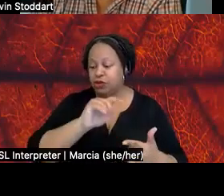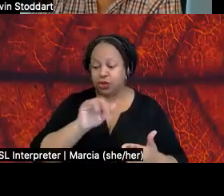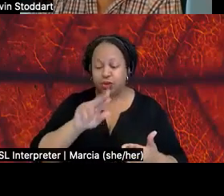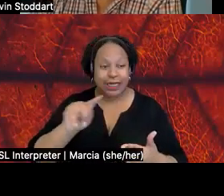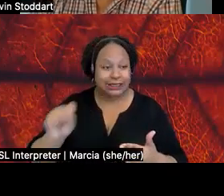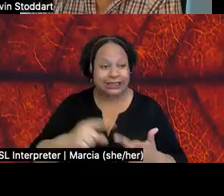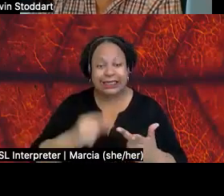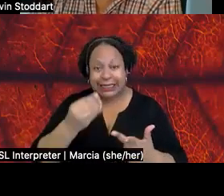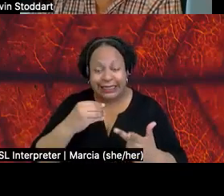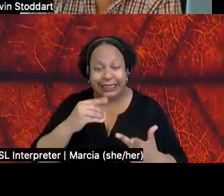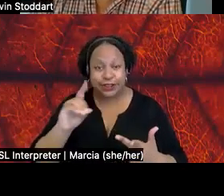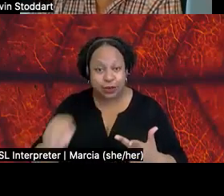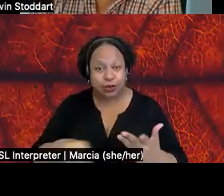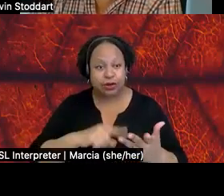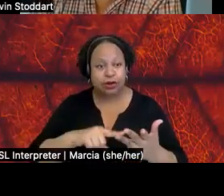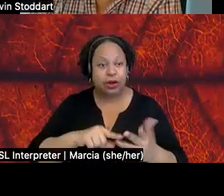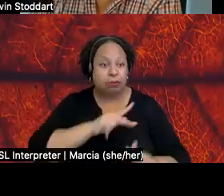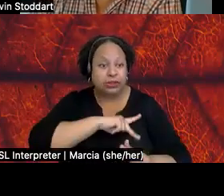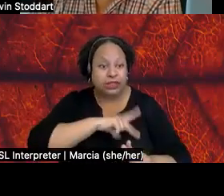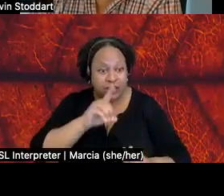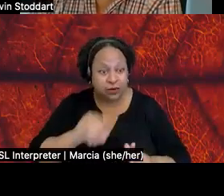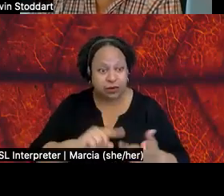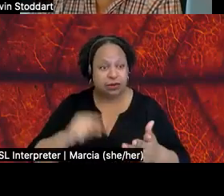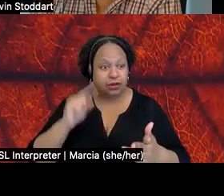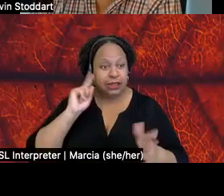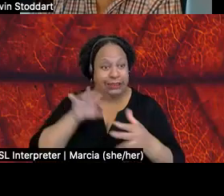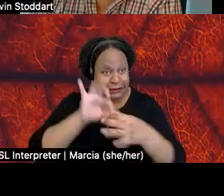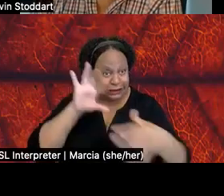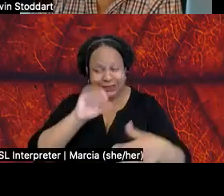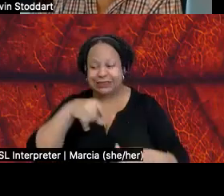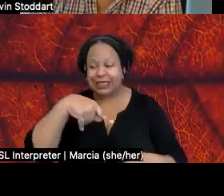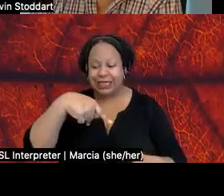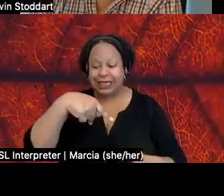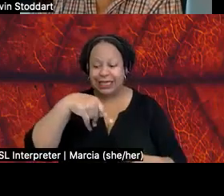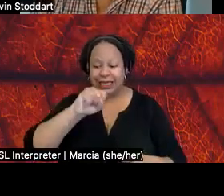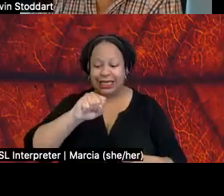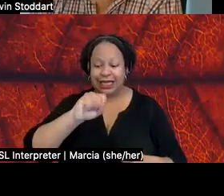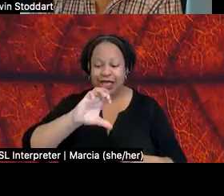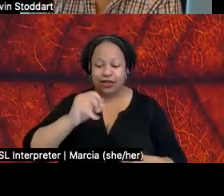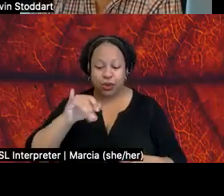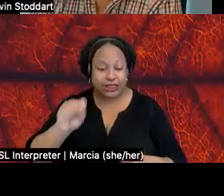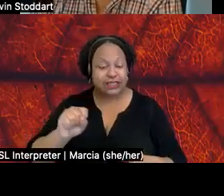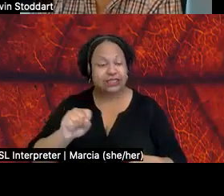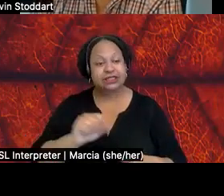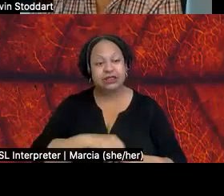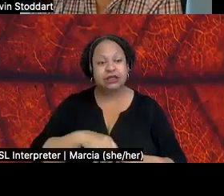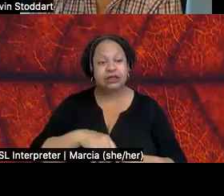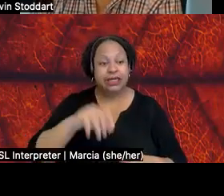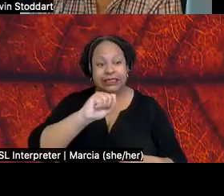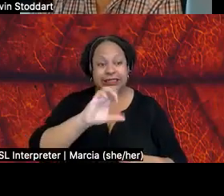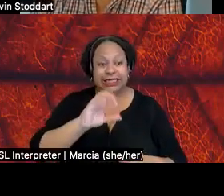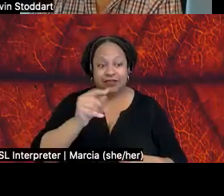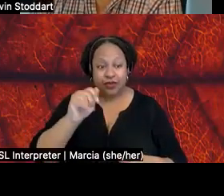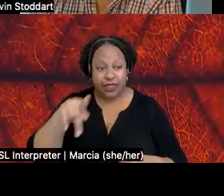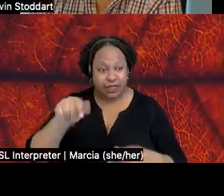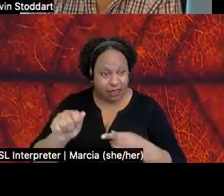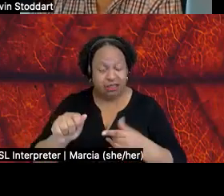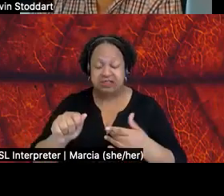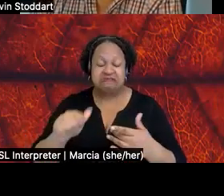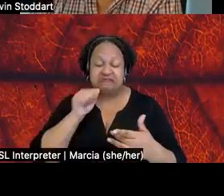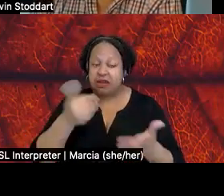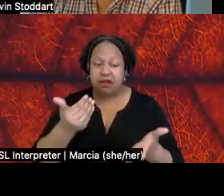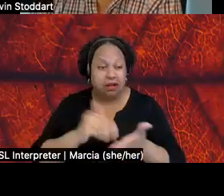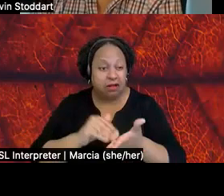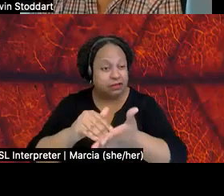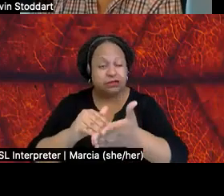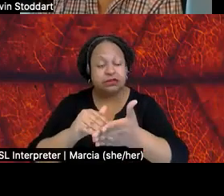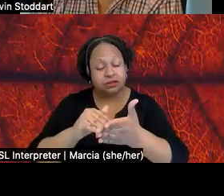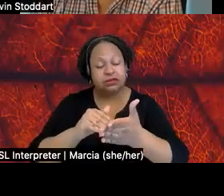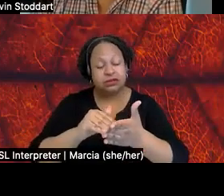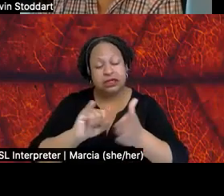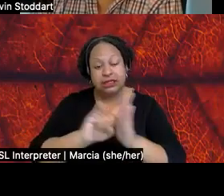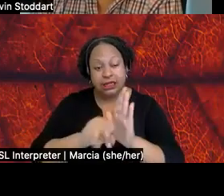and psychosis or schizophrenia are infrequently diagnosed for people on the autism spectrum.